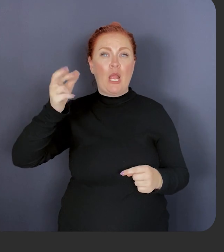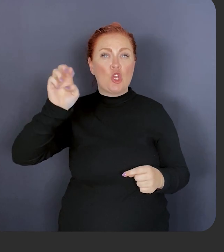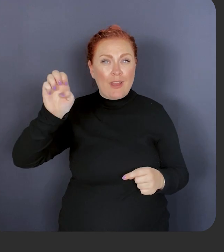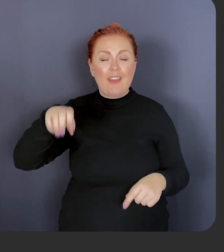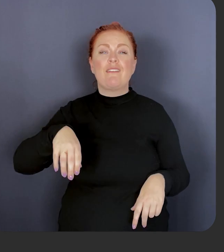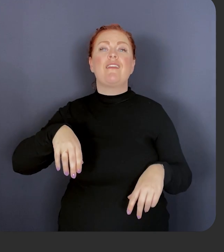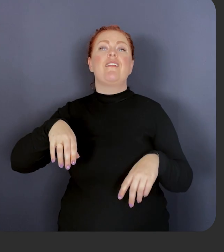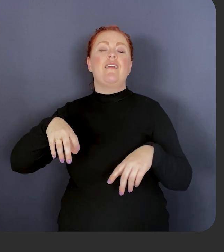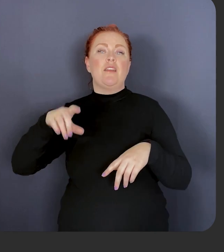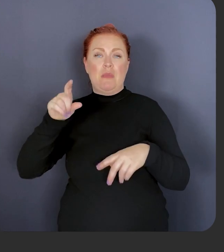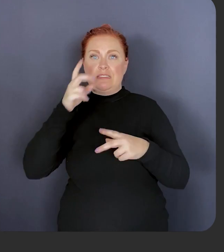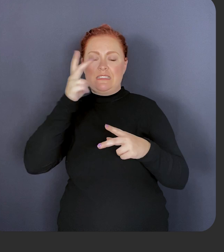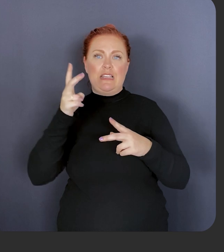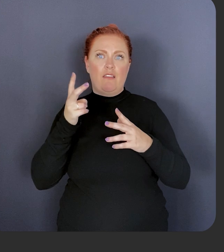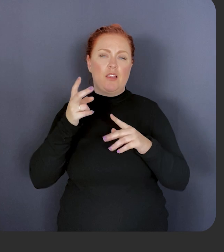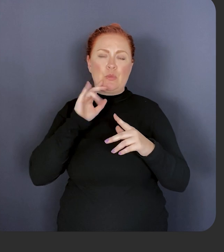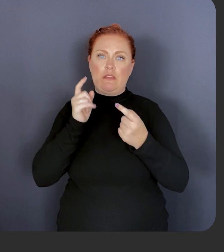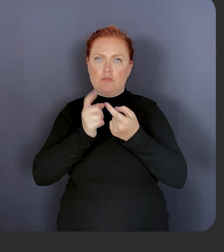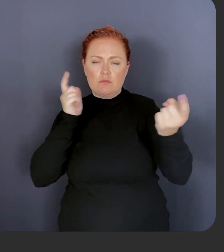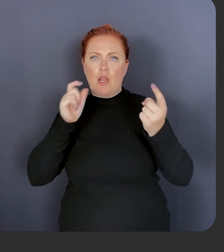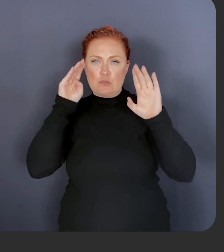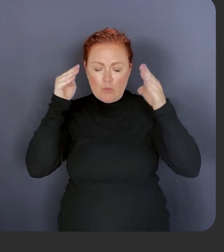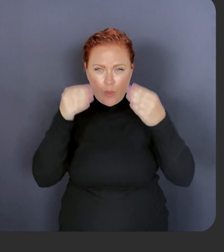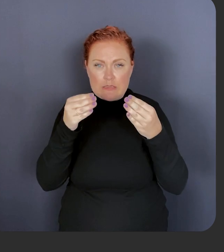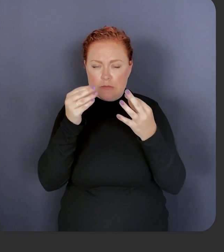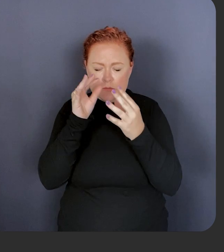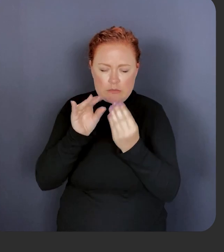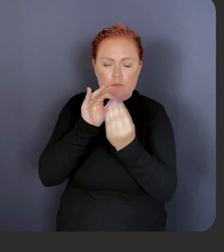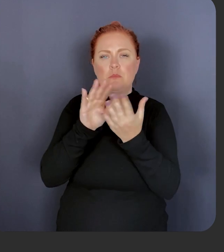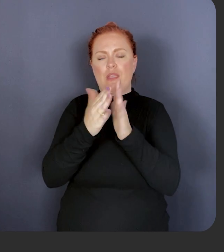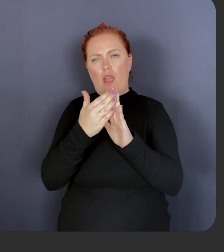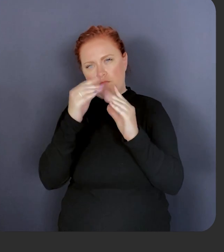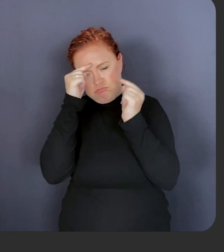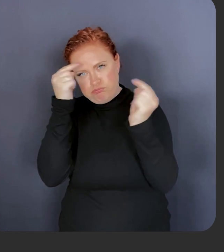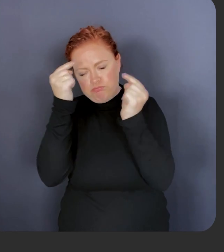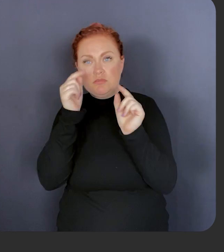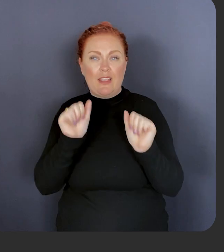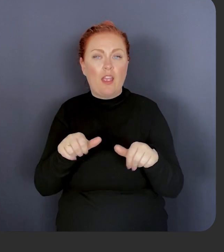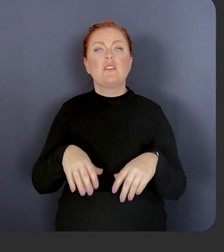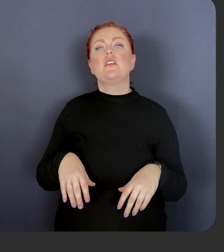need to see really high contrast to not have to focus really hard and discern the difference of small nuances.